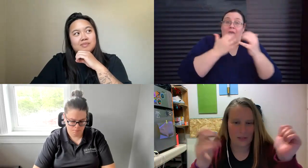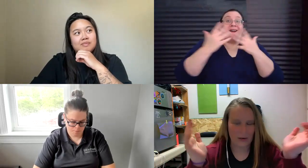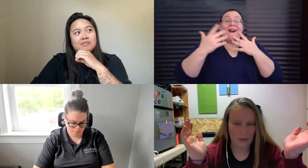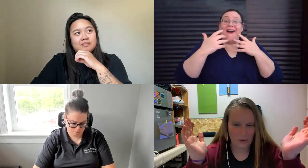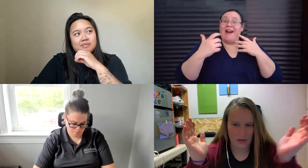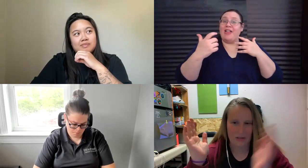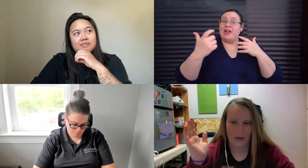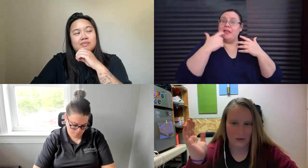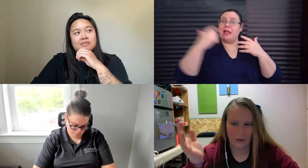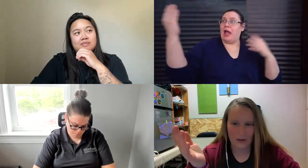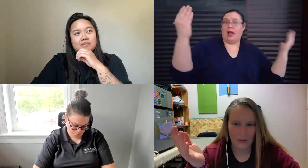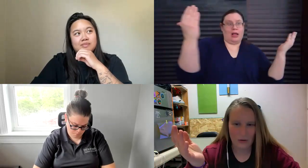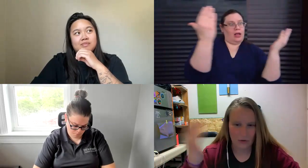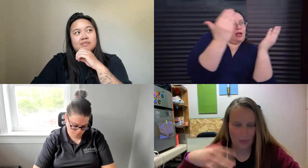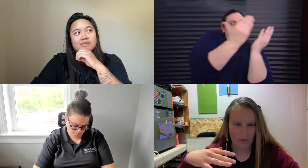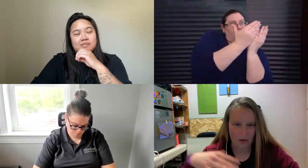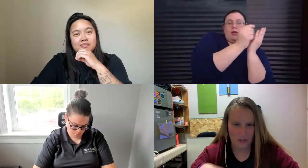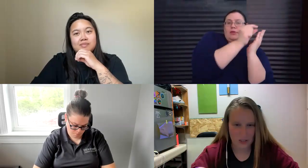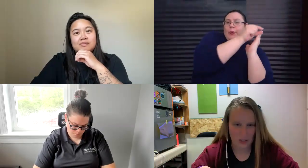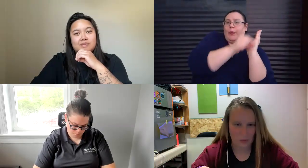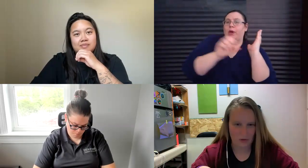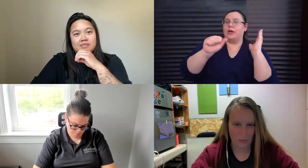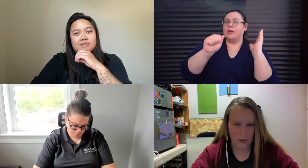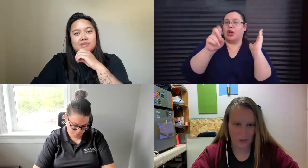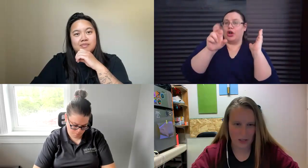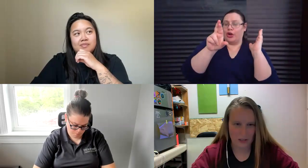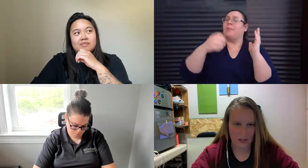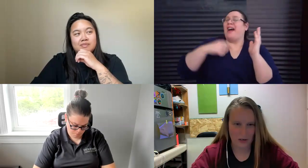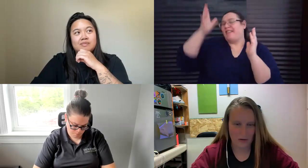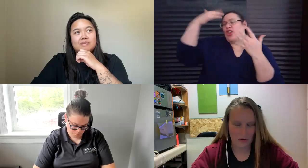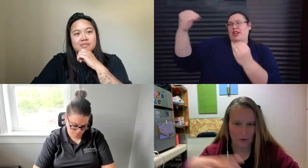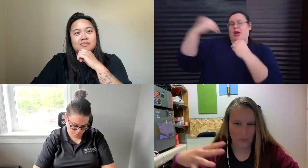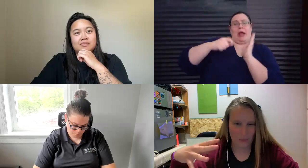Because I already knew how to solder from my father teaching me from a young age from